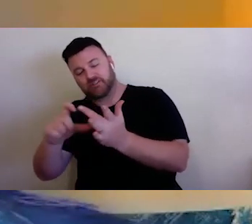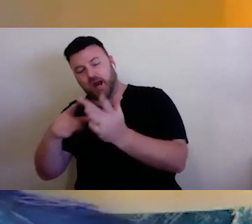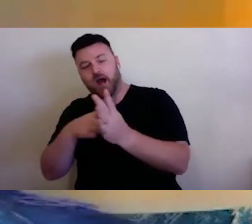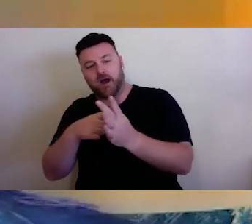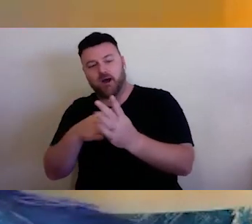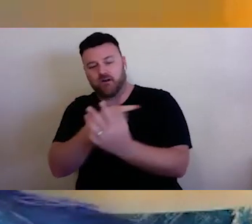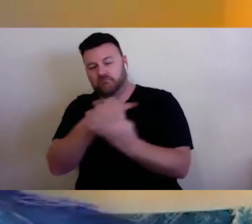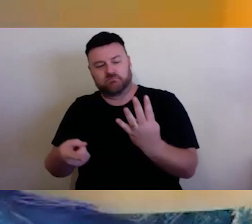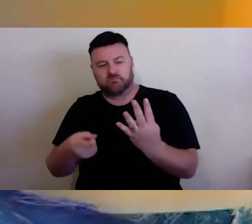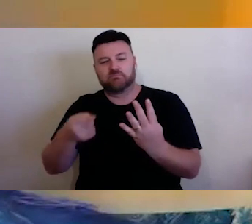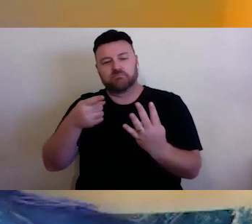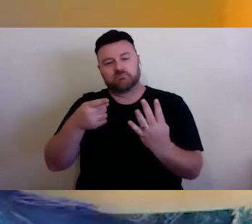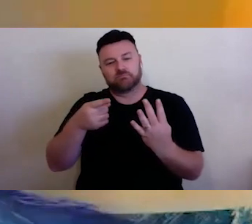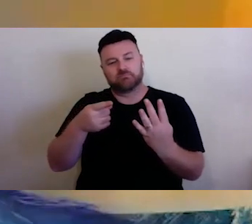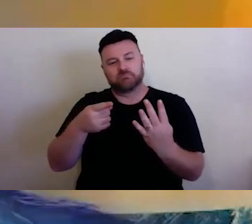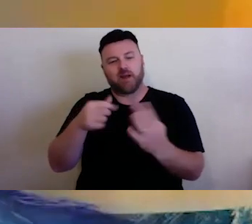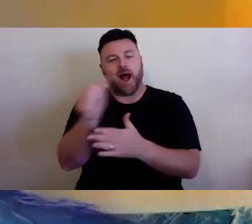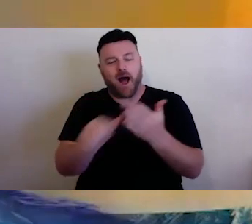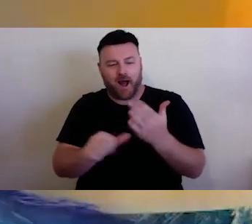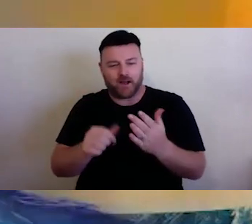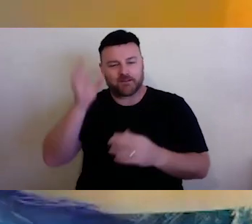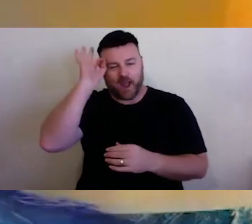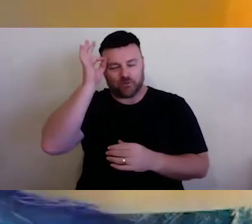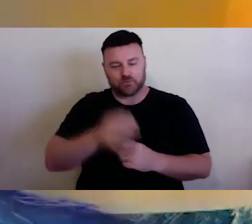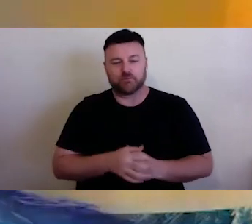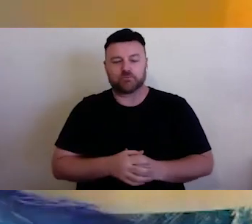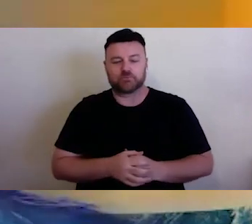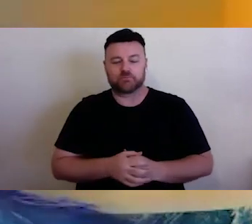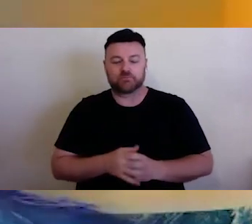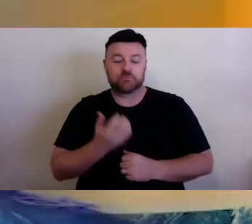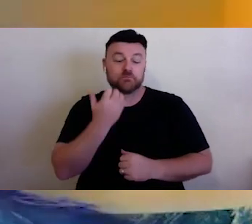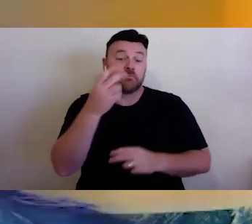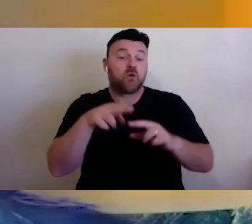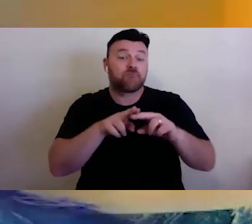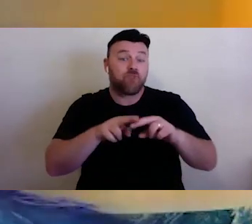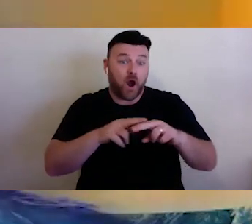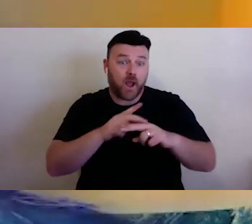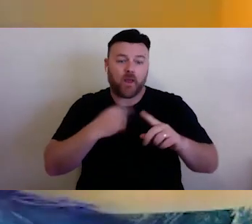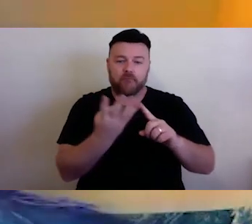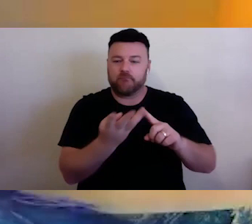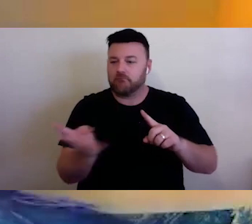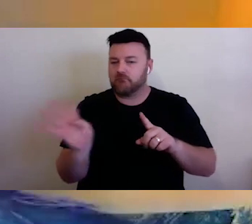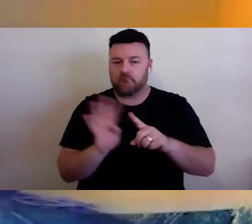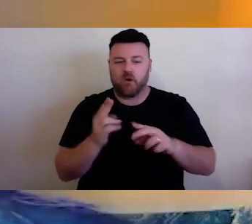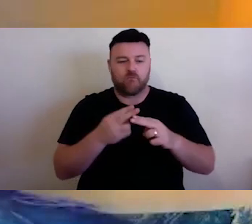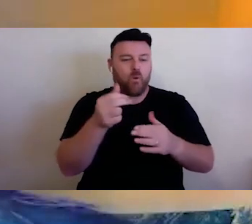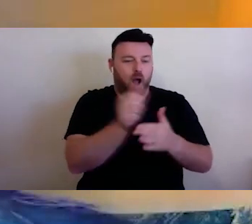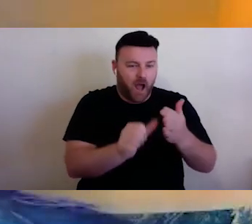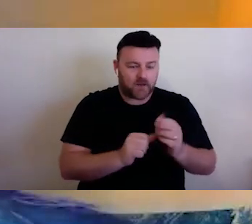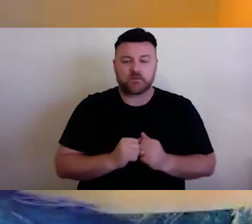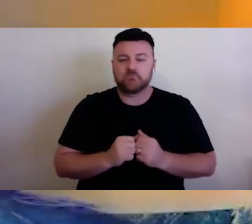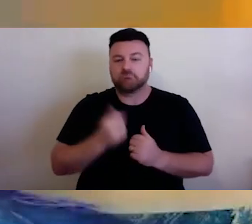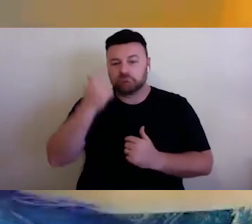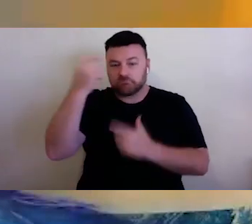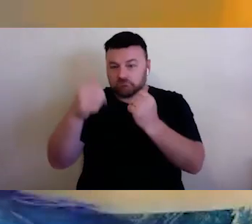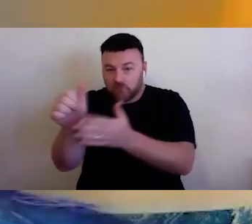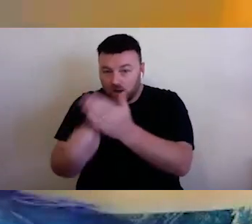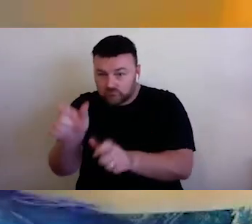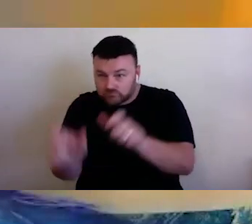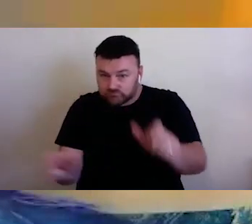Friday will see our First Nation's Roundtable, which will be run by the